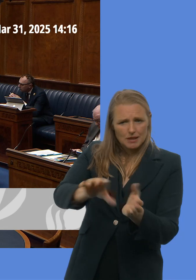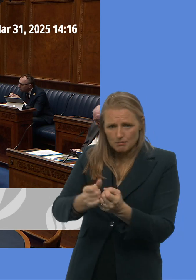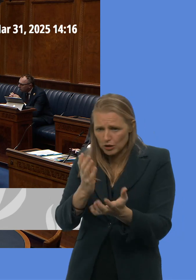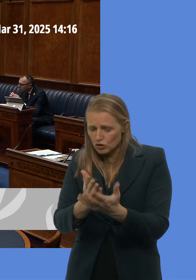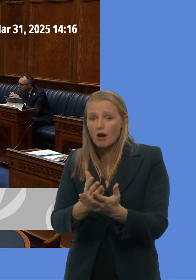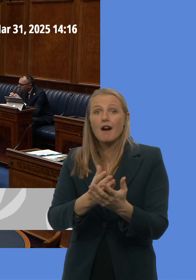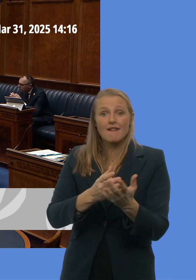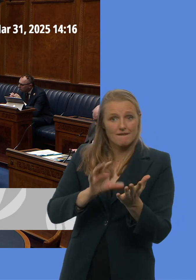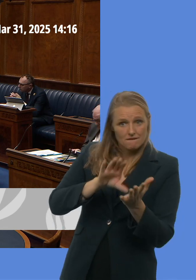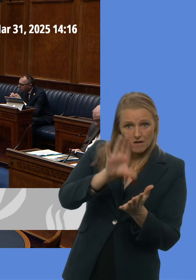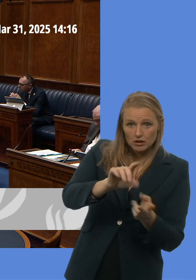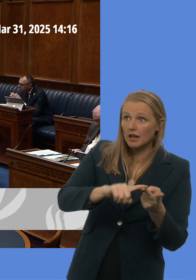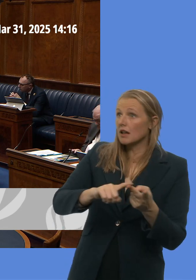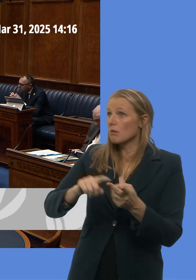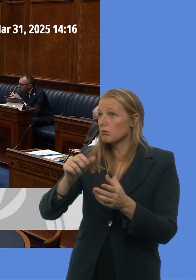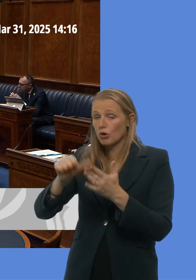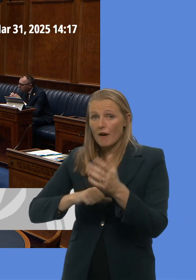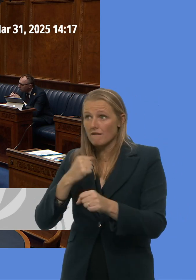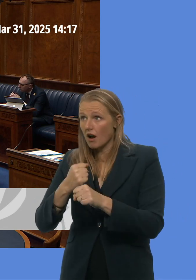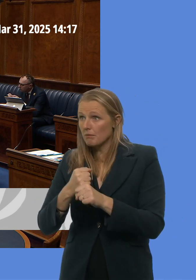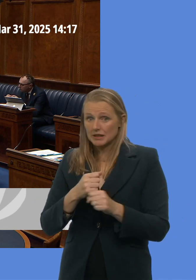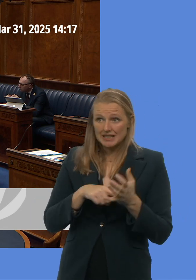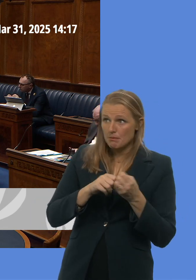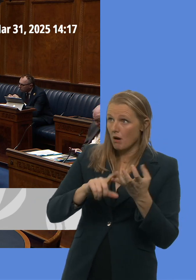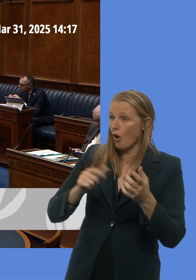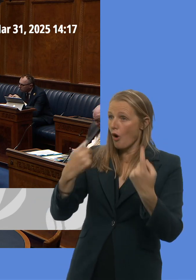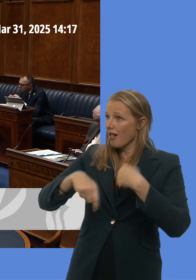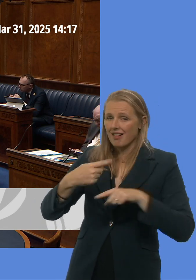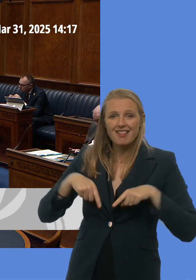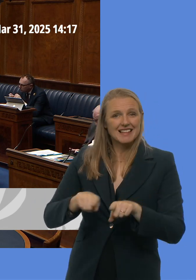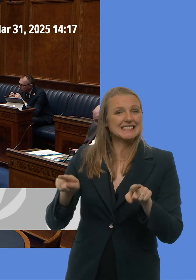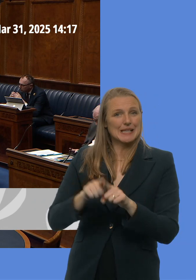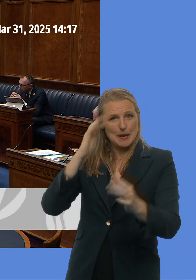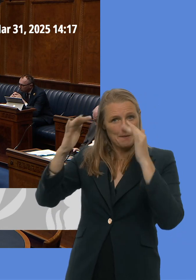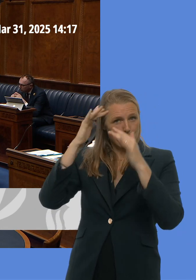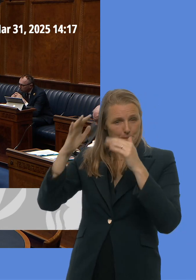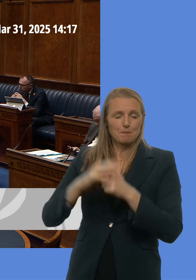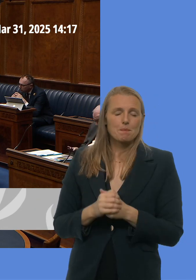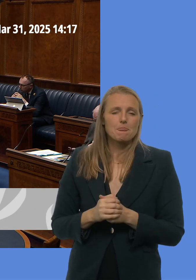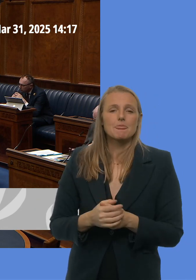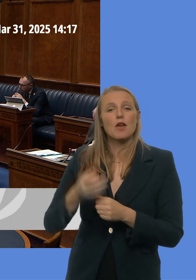with the programme for government and the T BUC policy. Community Relations Council is responsible for funding programmes